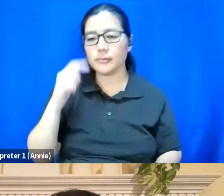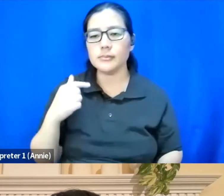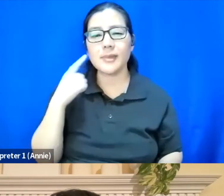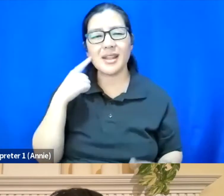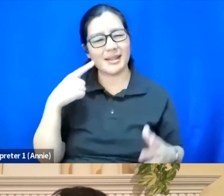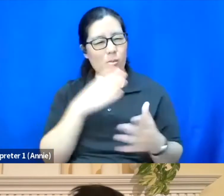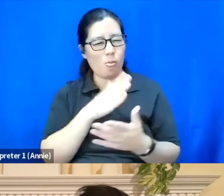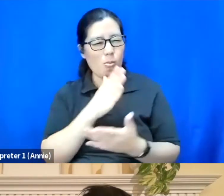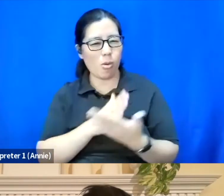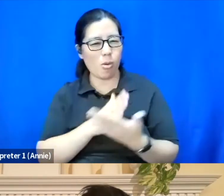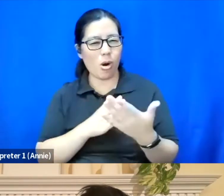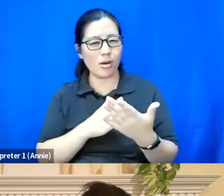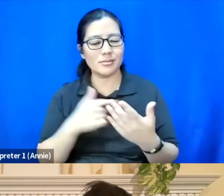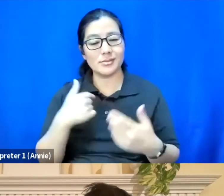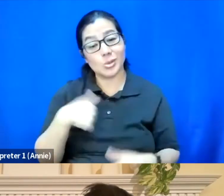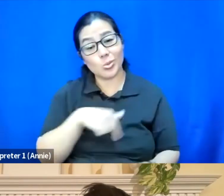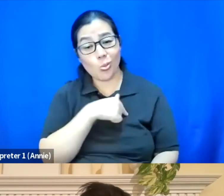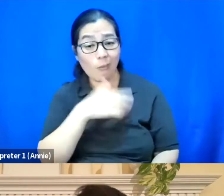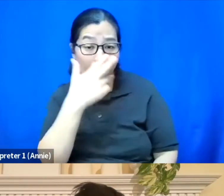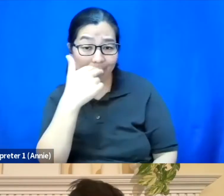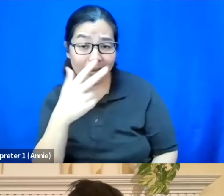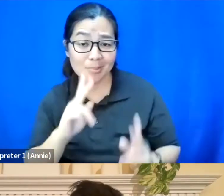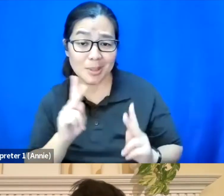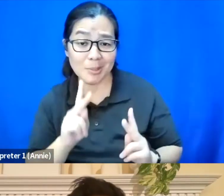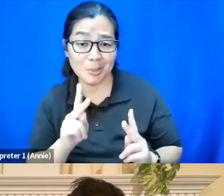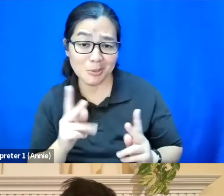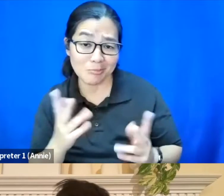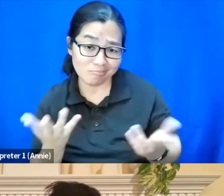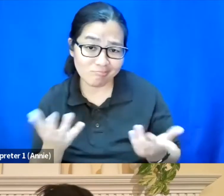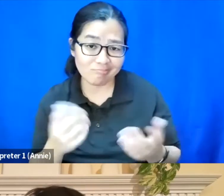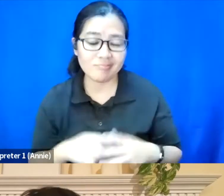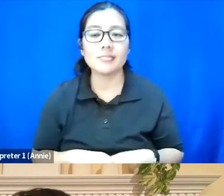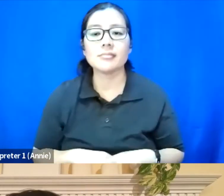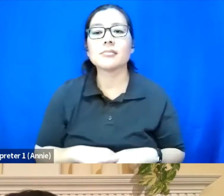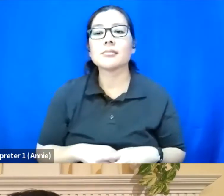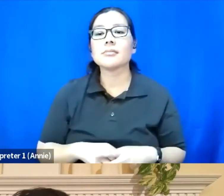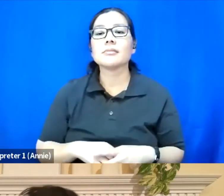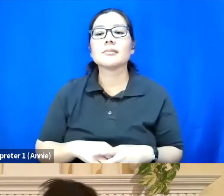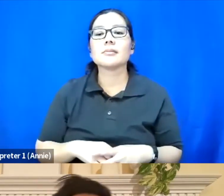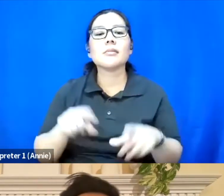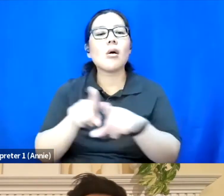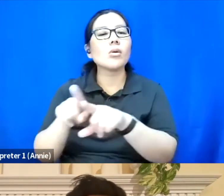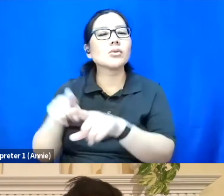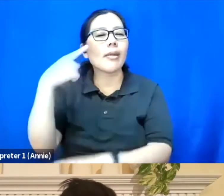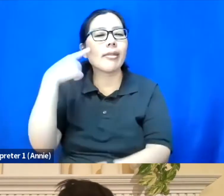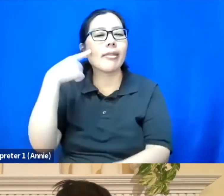I -- I also -- since we're kind of already astoundingly close to the end of the hour,